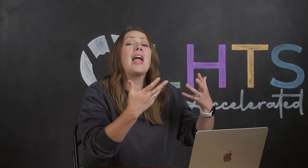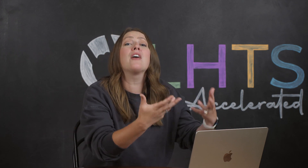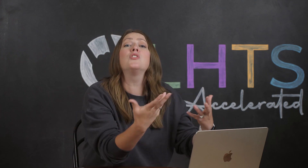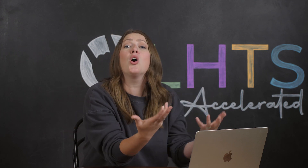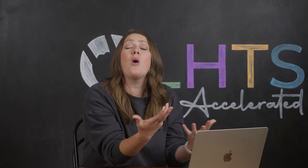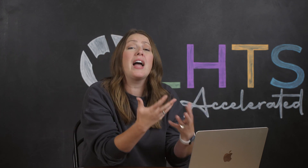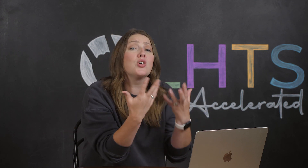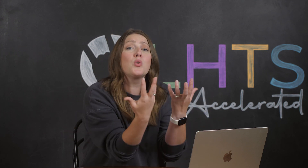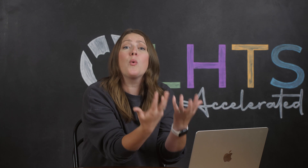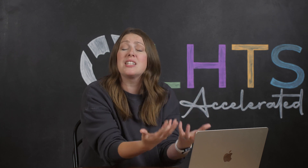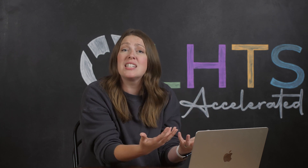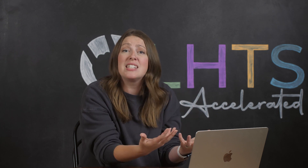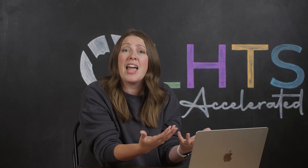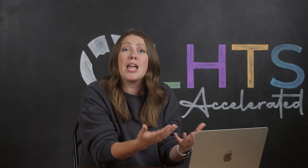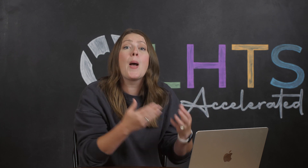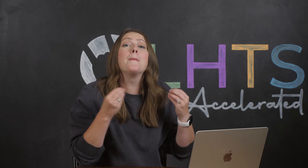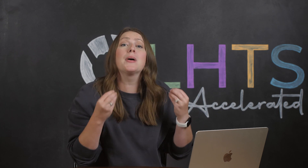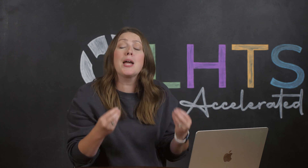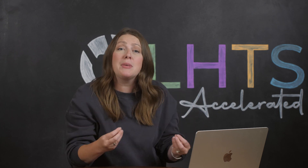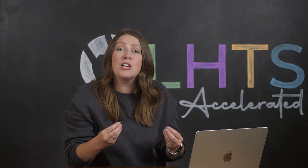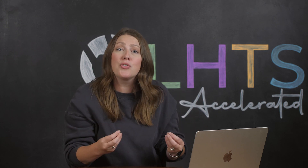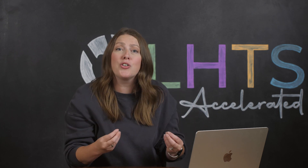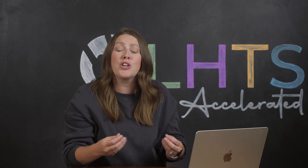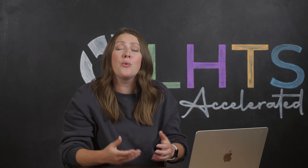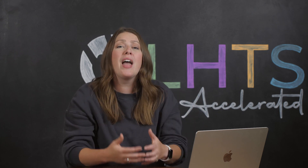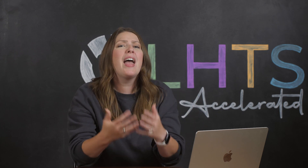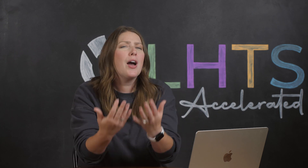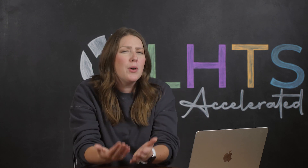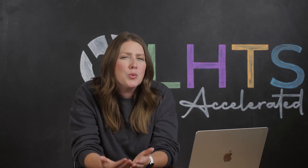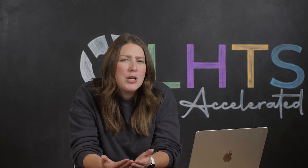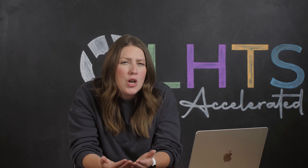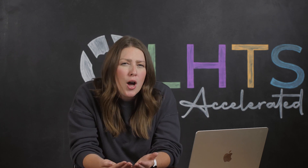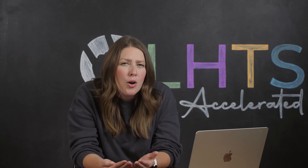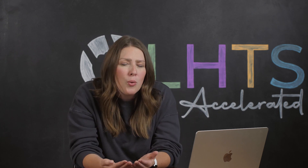I have no I don't know what to say, but I'm here for you. And what do we know?